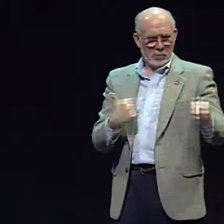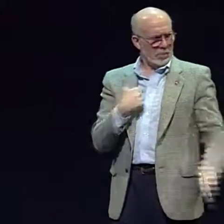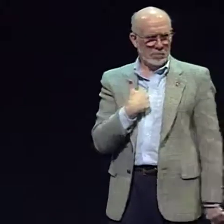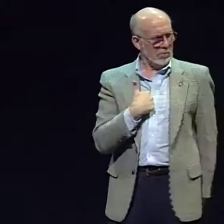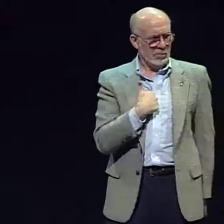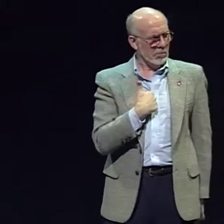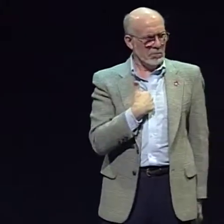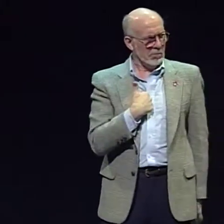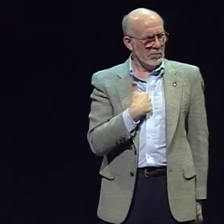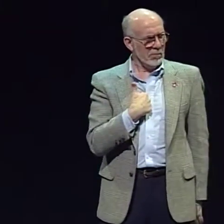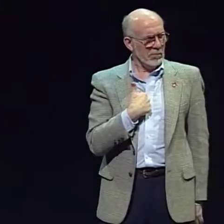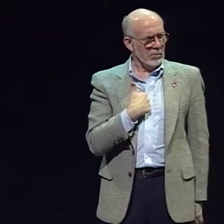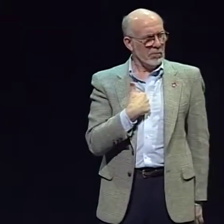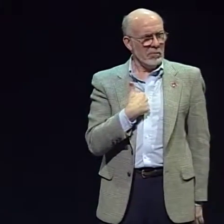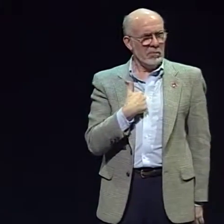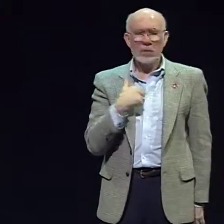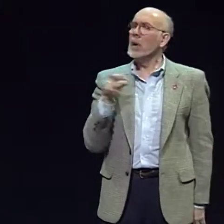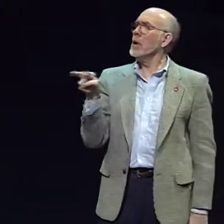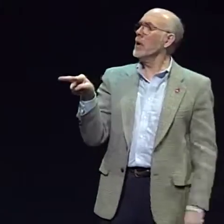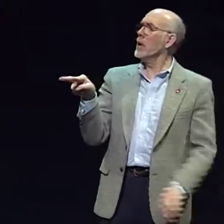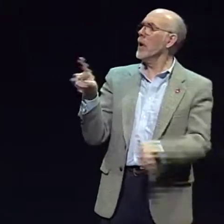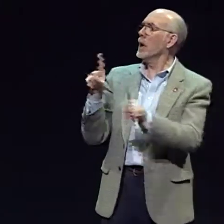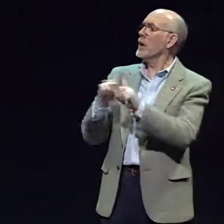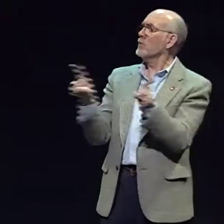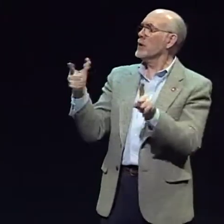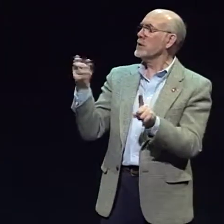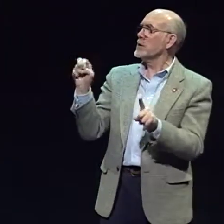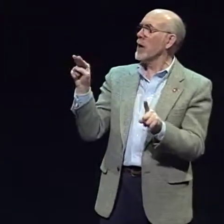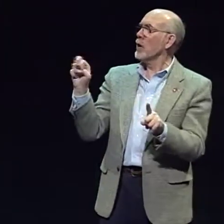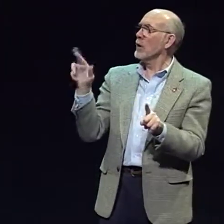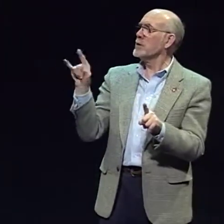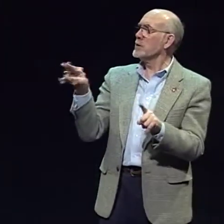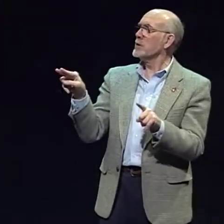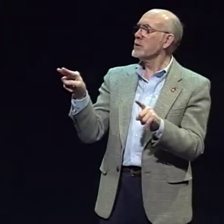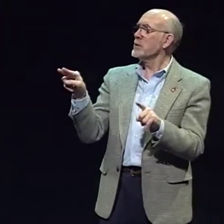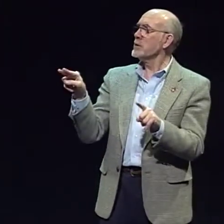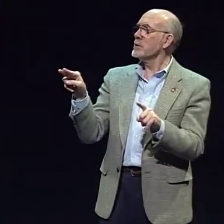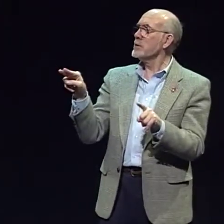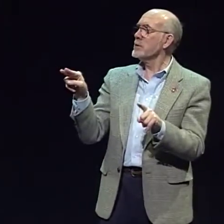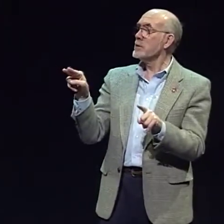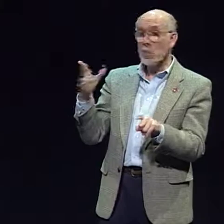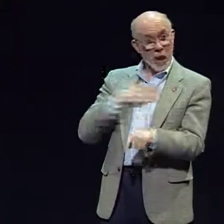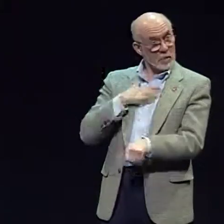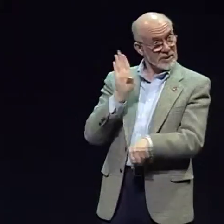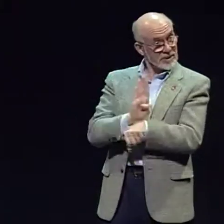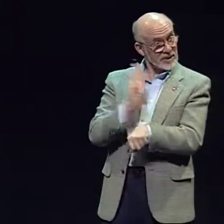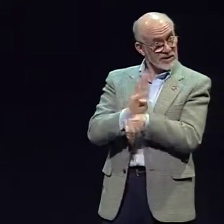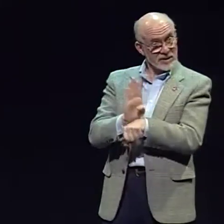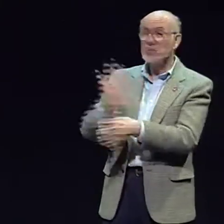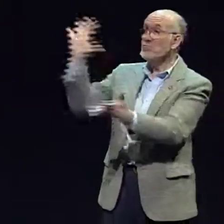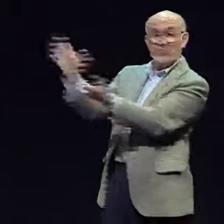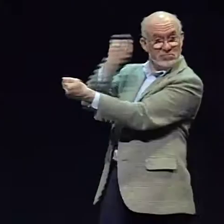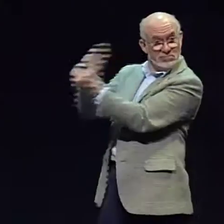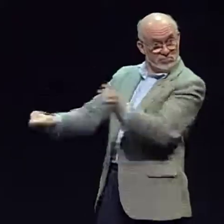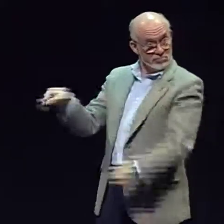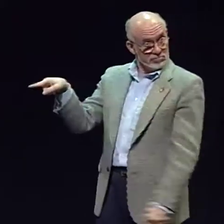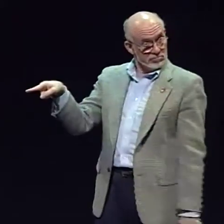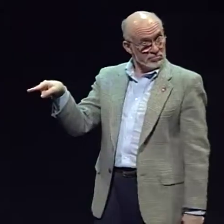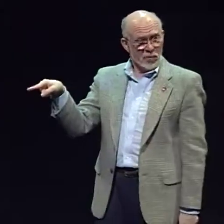AND I DIDN'T UNDERSTAND IT FULLY AT ALL. IT WAS A DIFFERENT GENERATION.